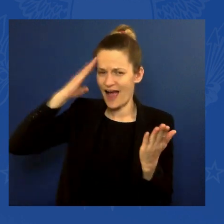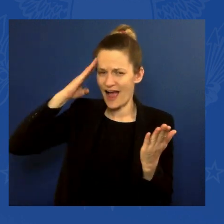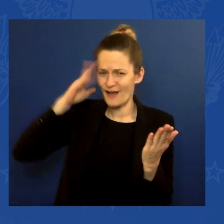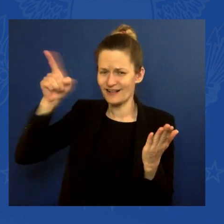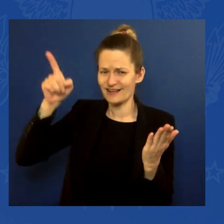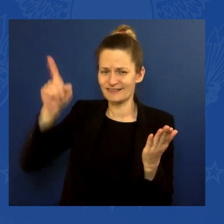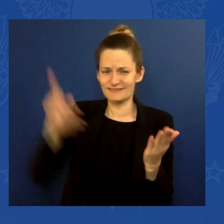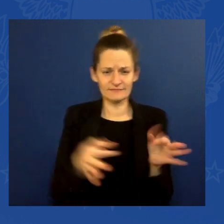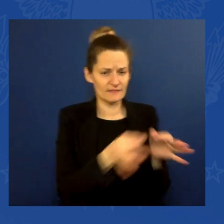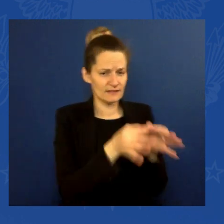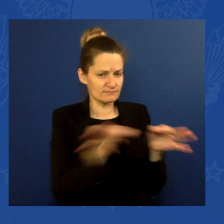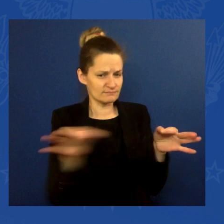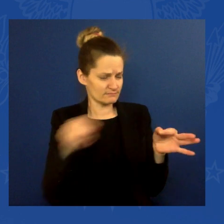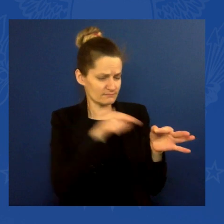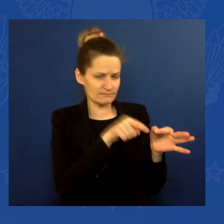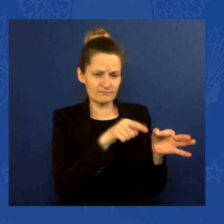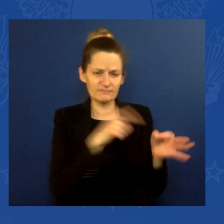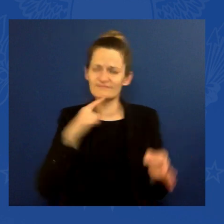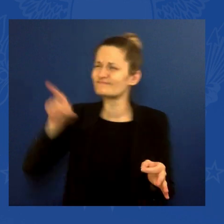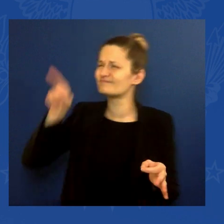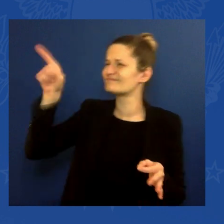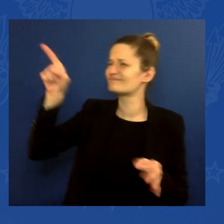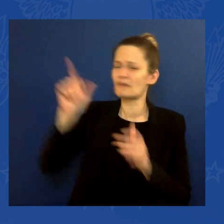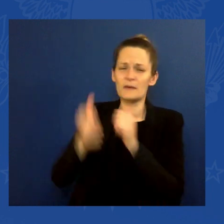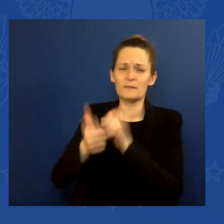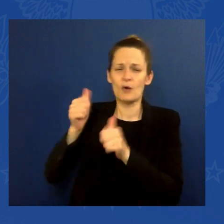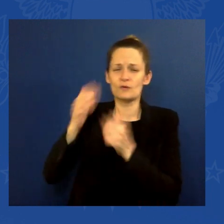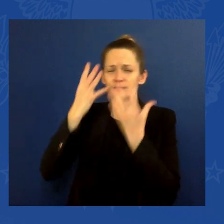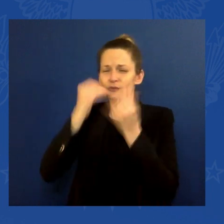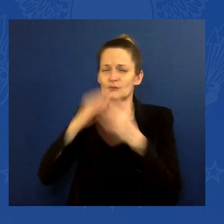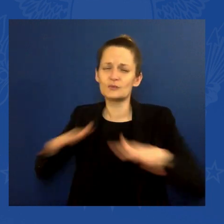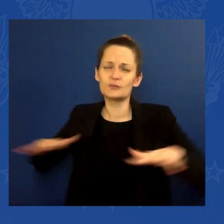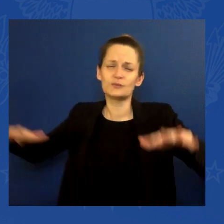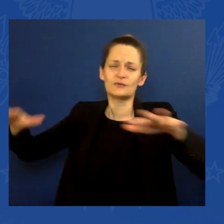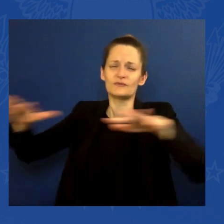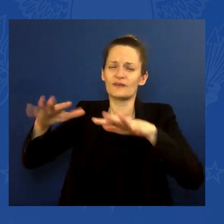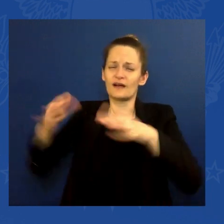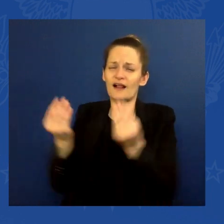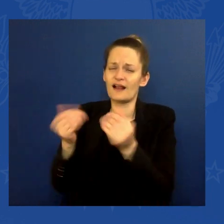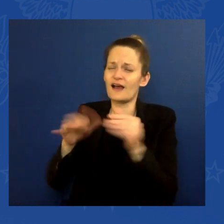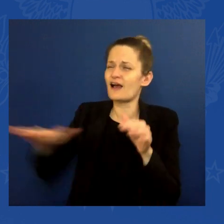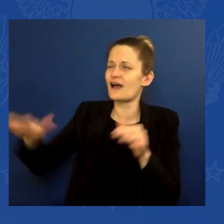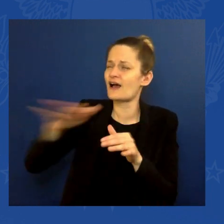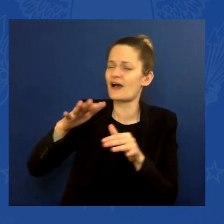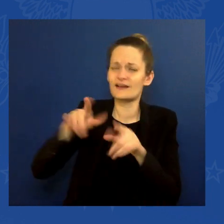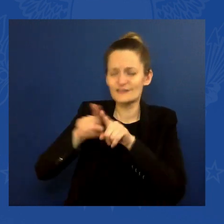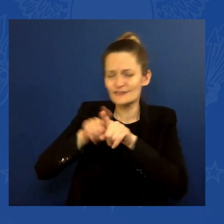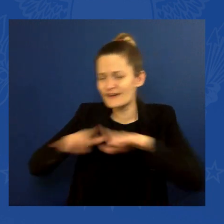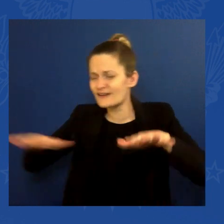'Neath stars and moon and sun, a citadel of liberty, My mother's land, a rún."